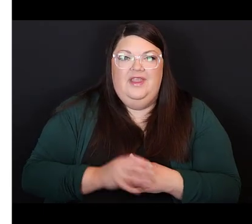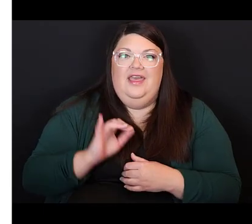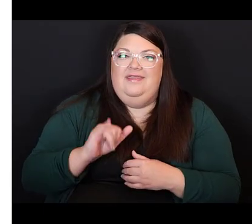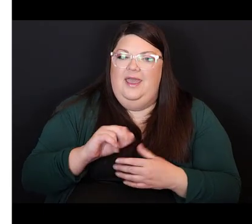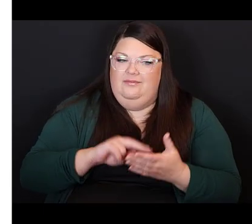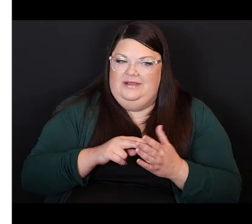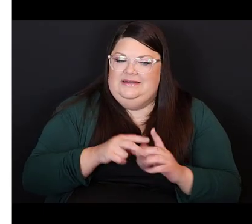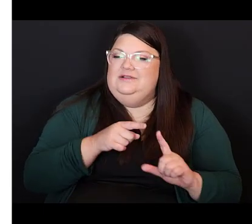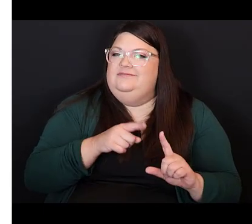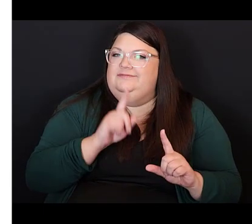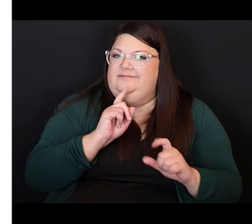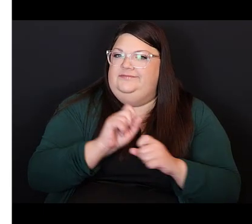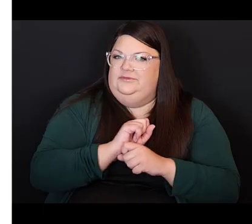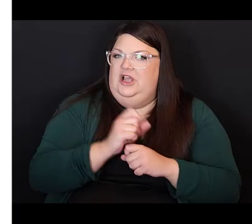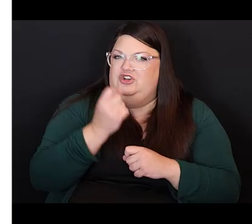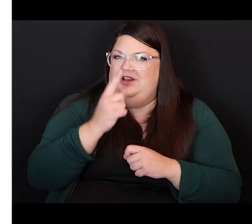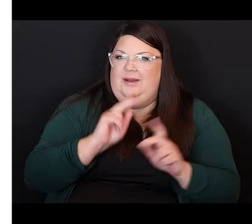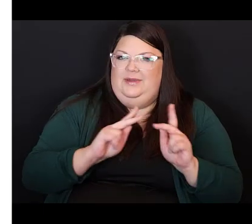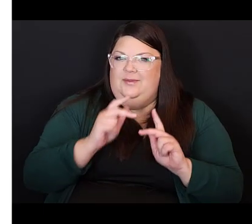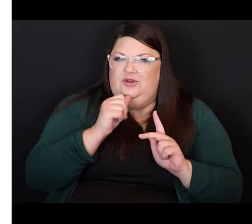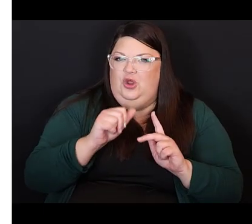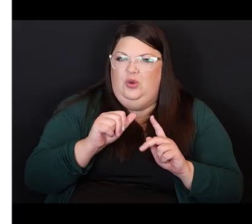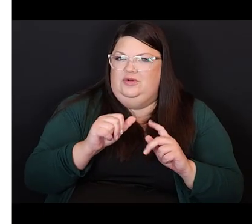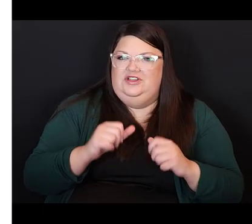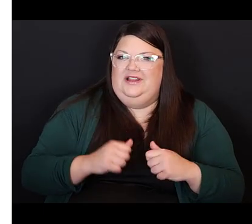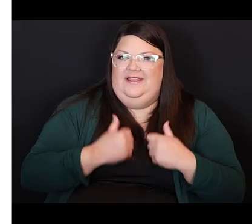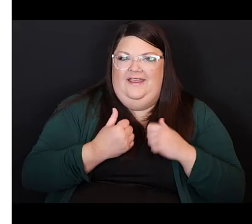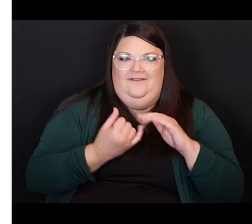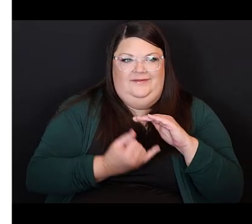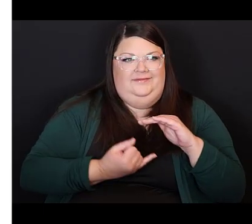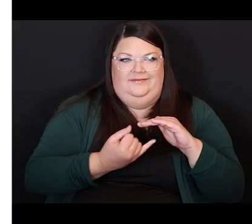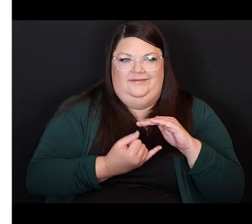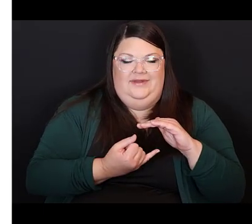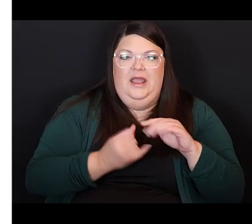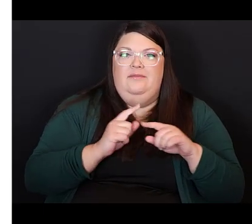That told us they truly understand that people don’t live in a vacuum, and that a holistic,